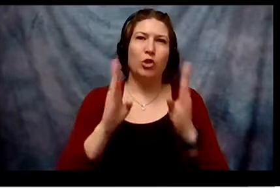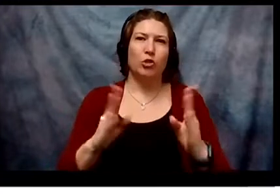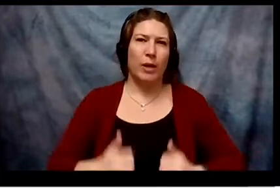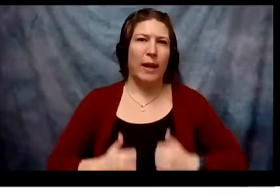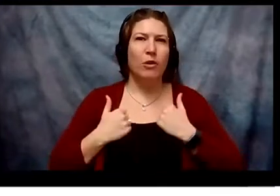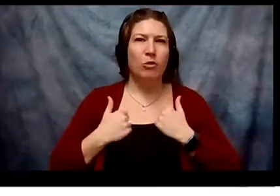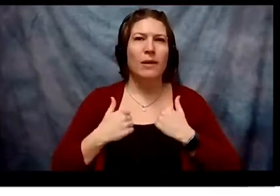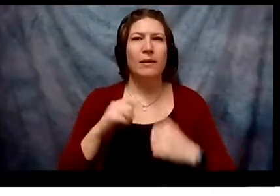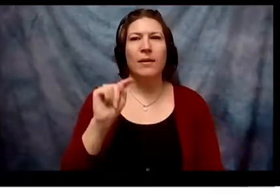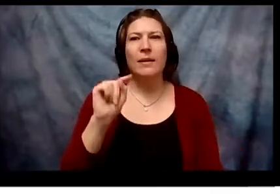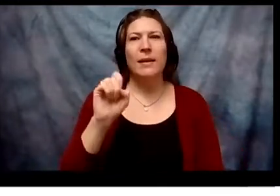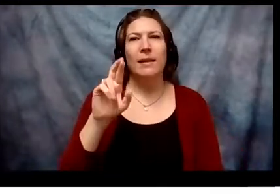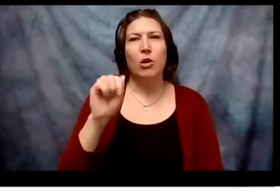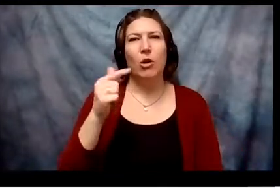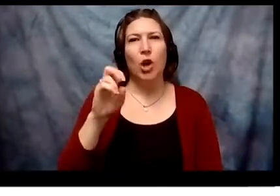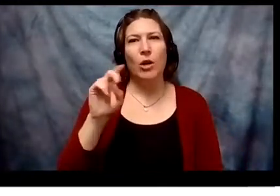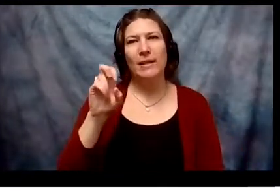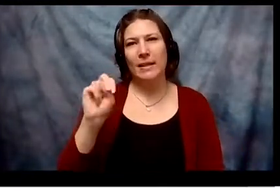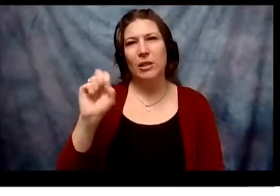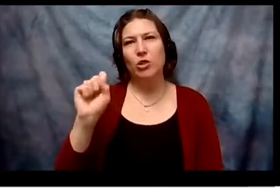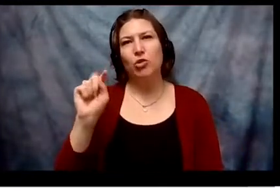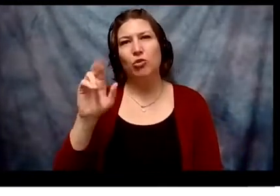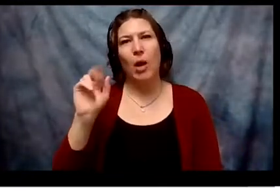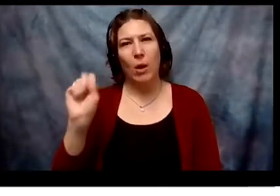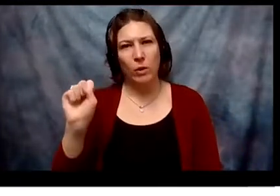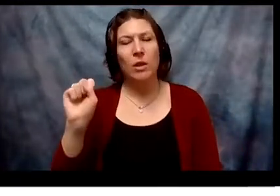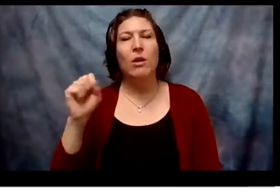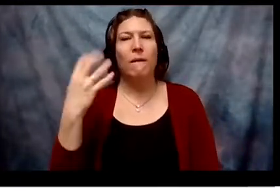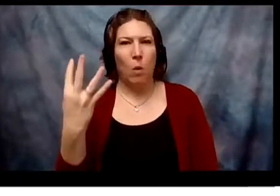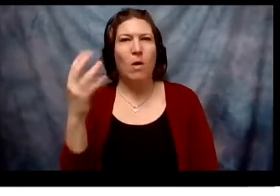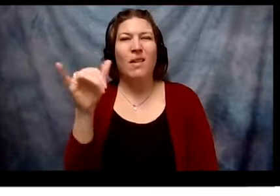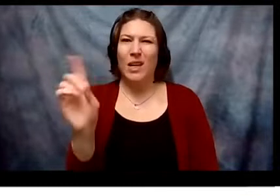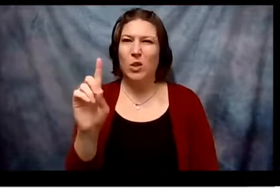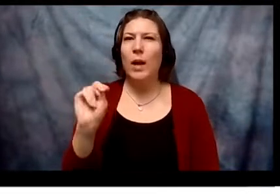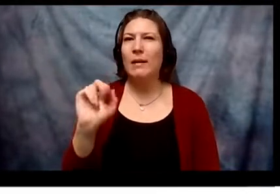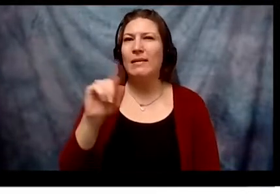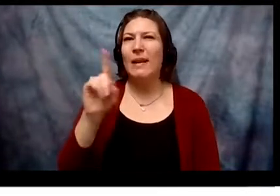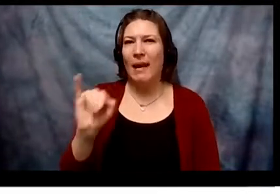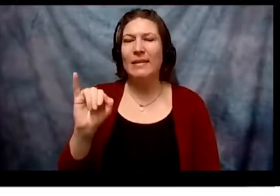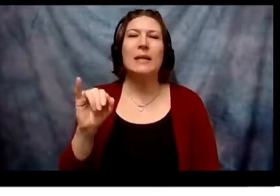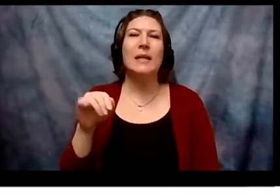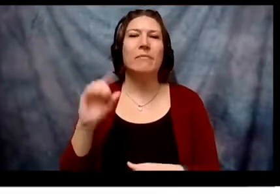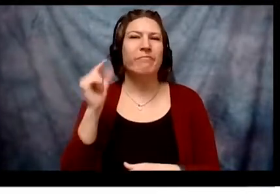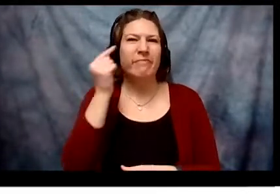Tiergartenstrasse 4, where Nazi bureaucrats told doctors and nurses